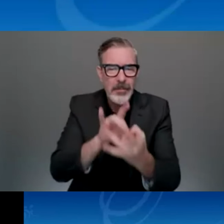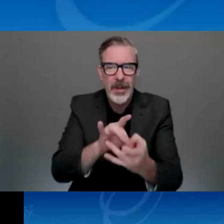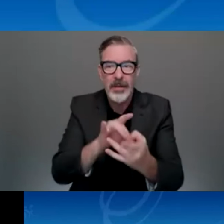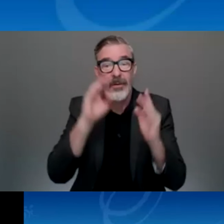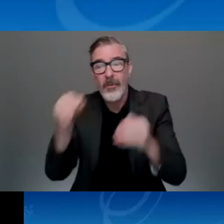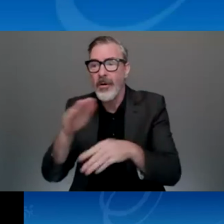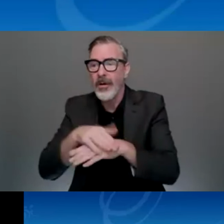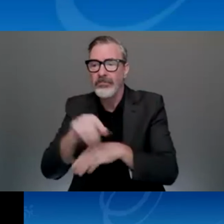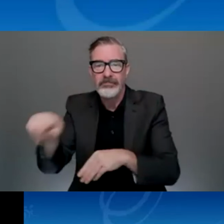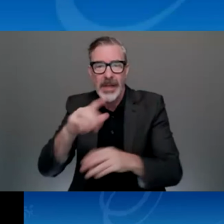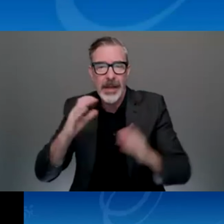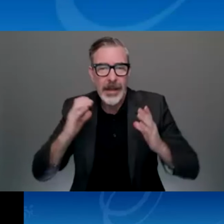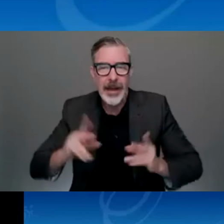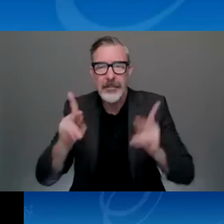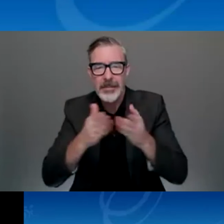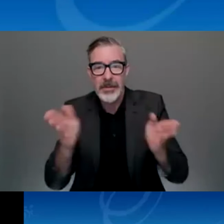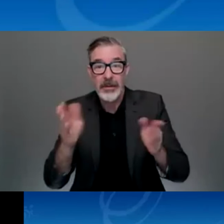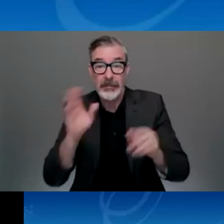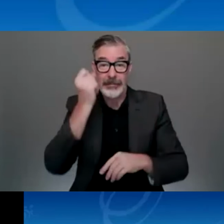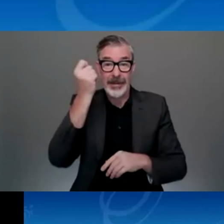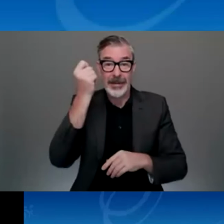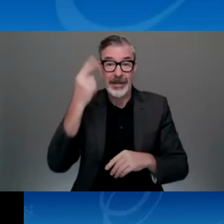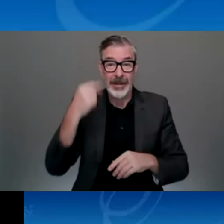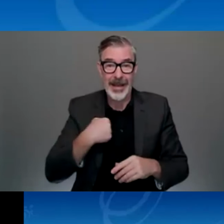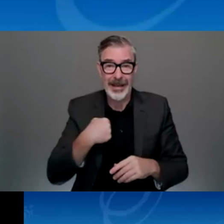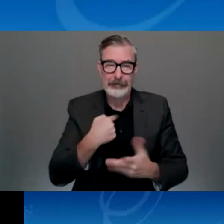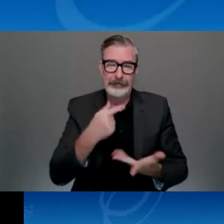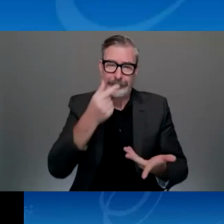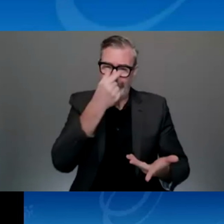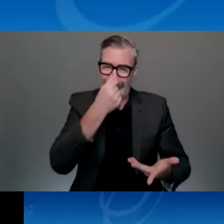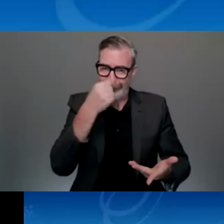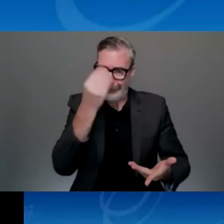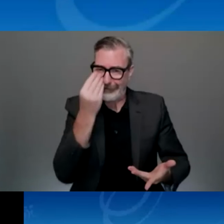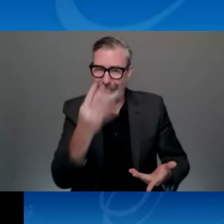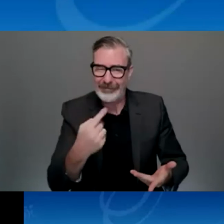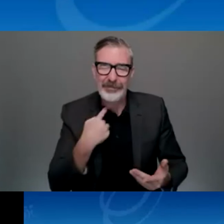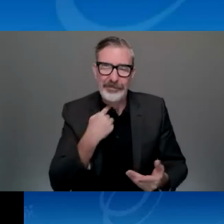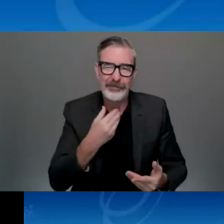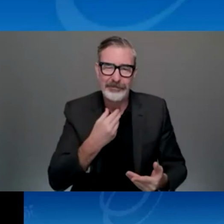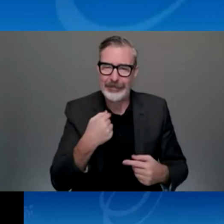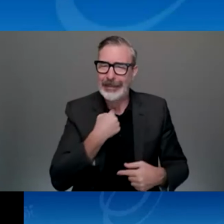I don't usually sound like this. I'm battling a cold and some congestion So please, bear, please bear with me.